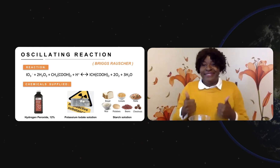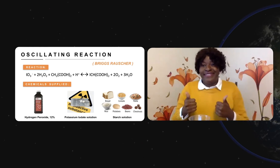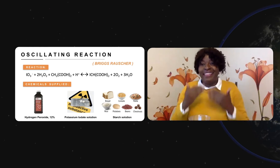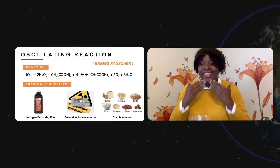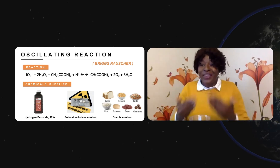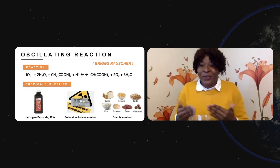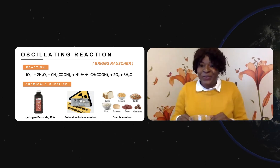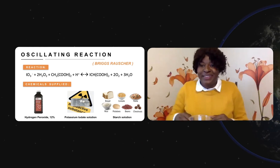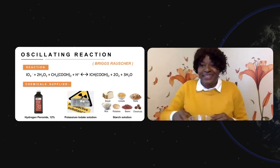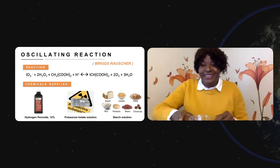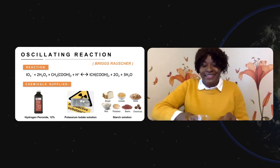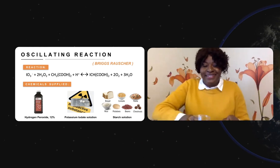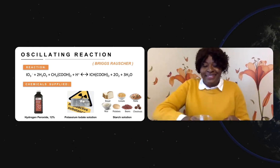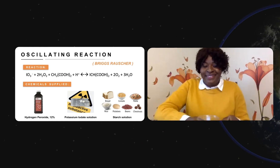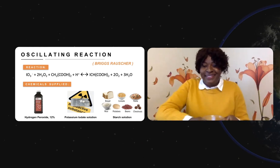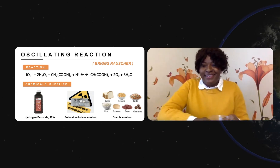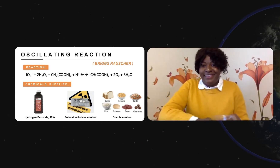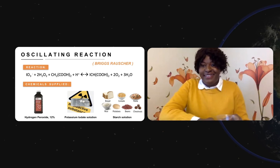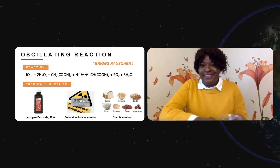Thank you!